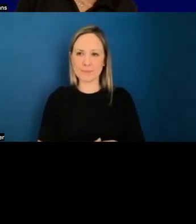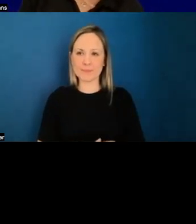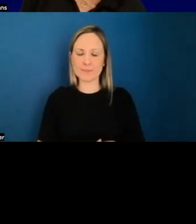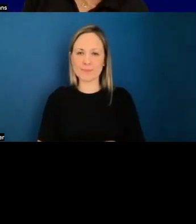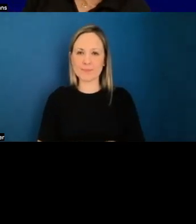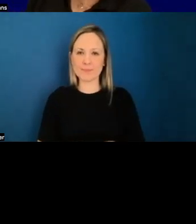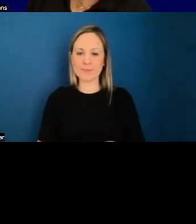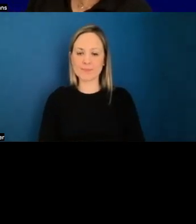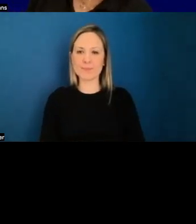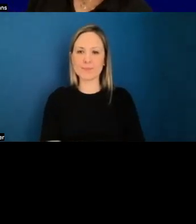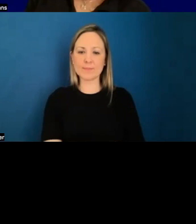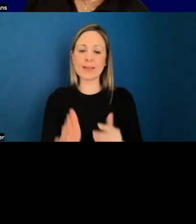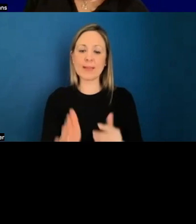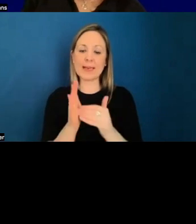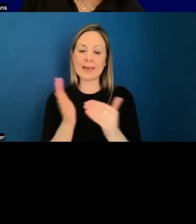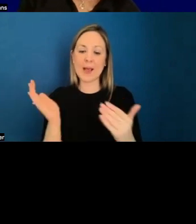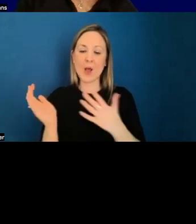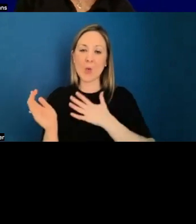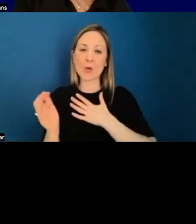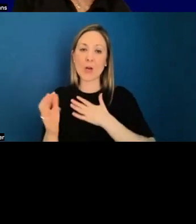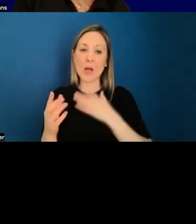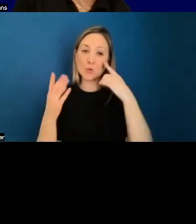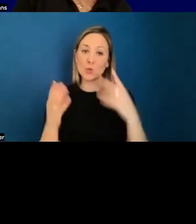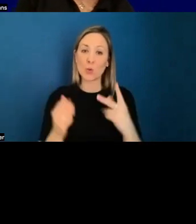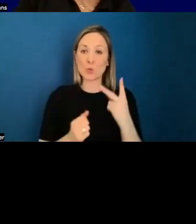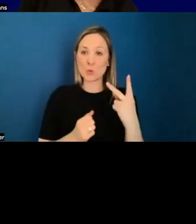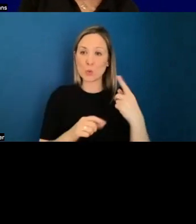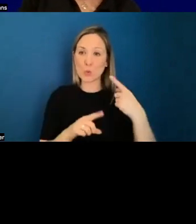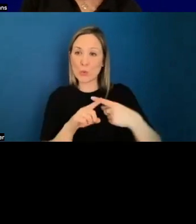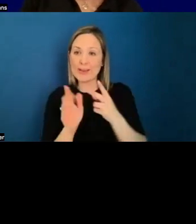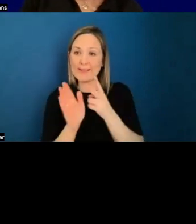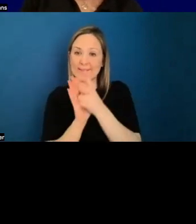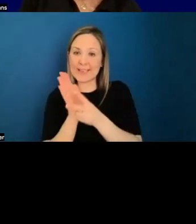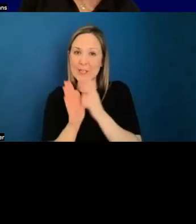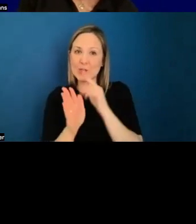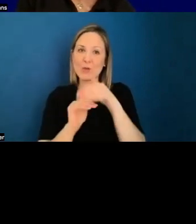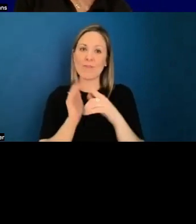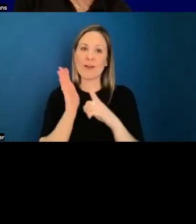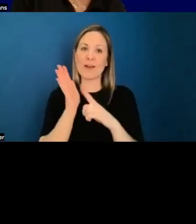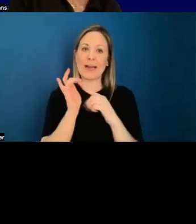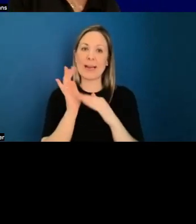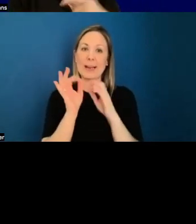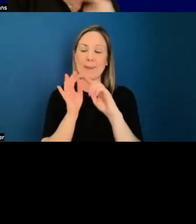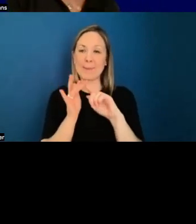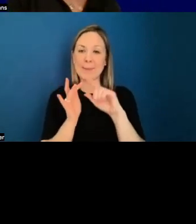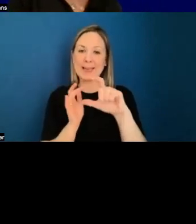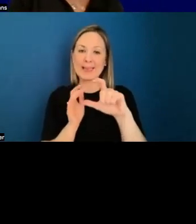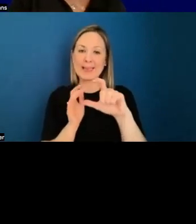I would like to show you two quick videos about the limbic system as it is often talked about